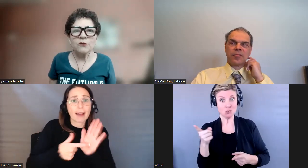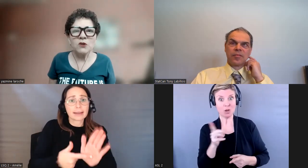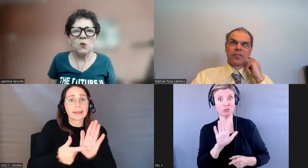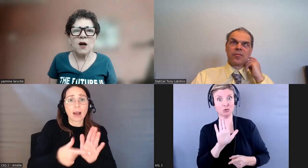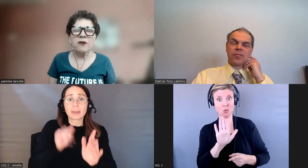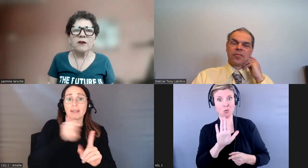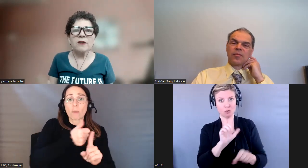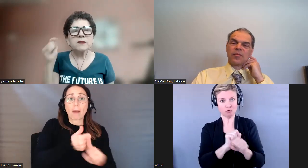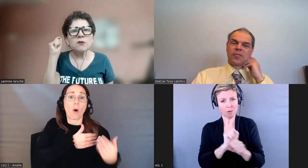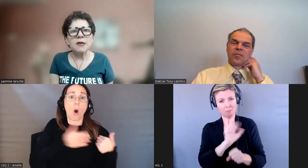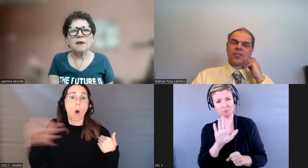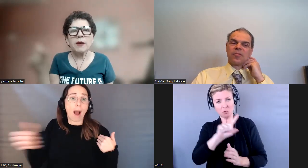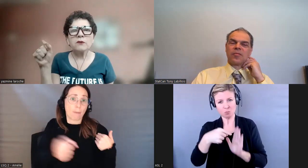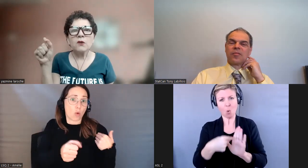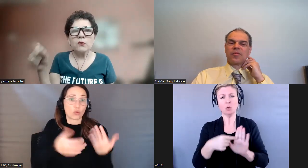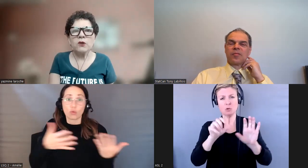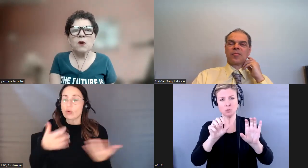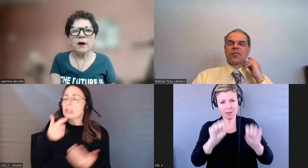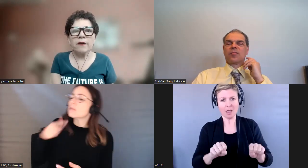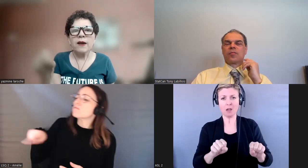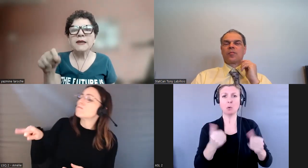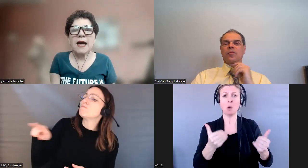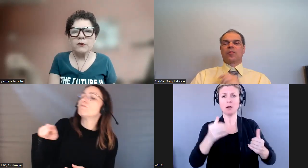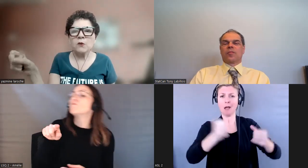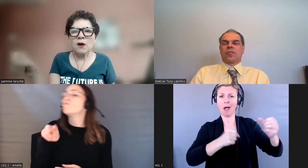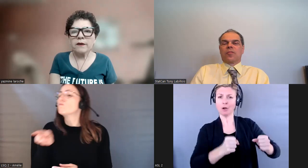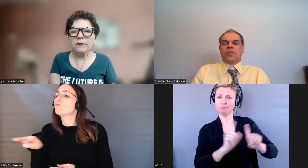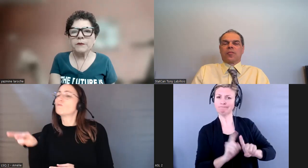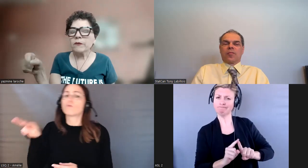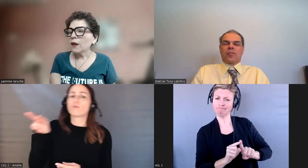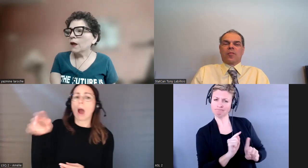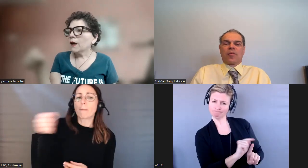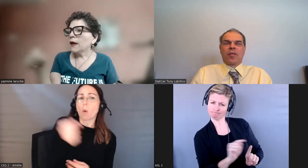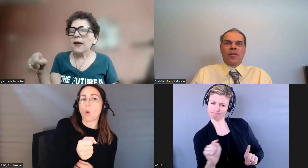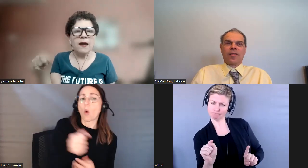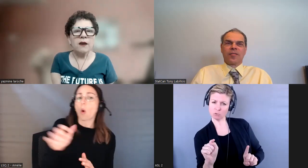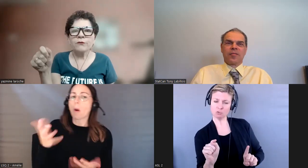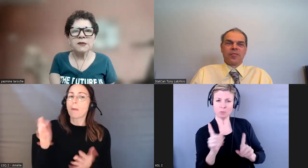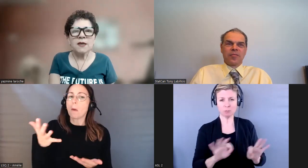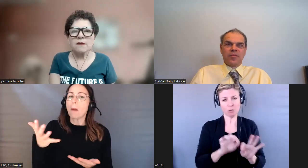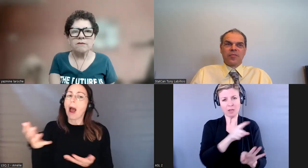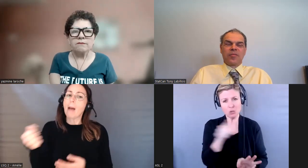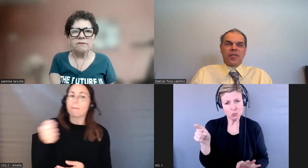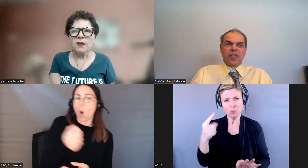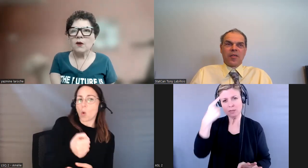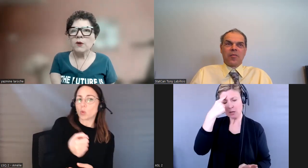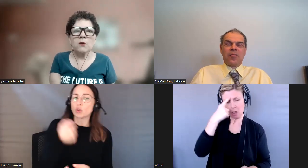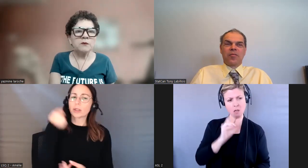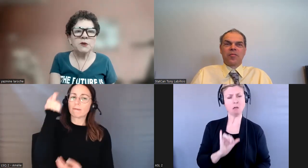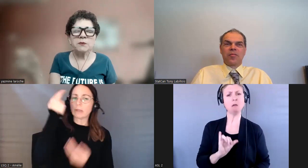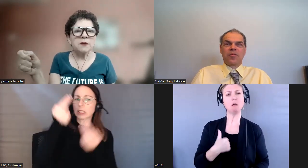who you hire so think about who you hire and how you hire every day we go out and we spend